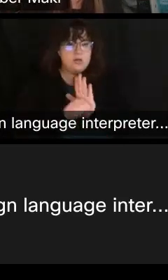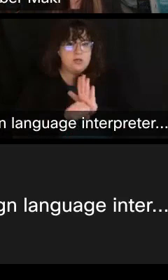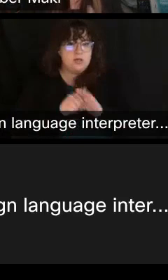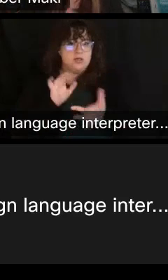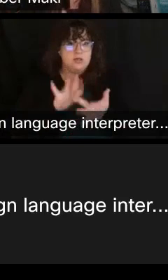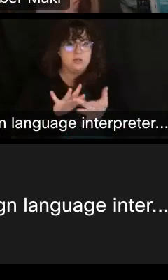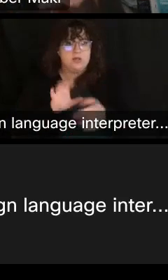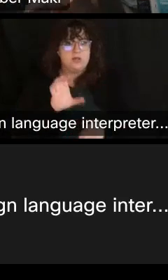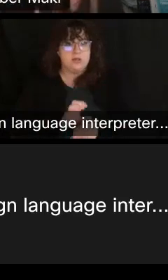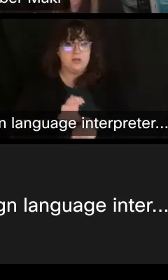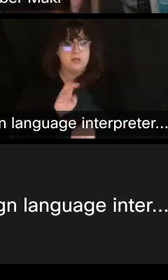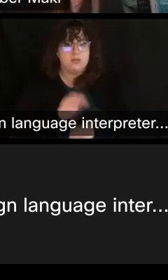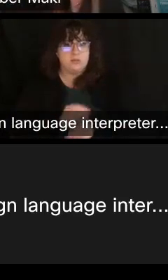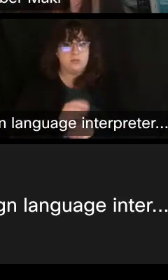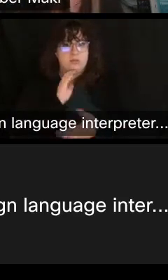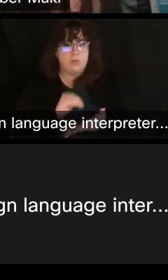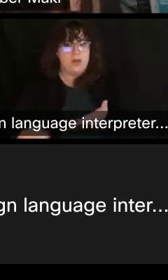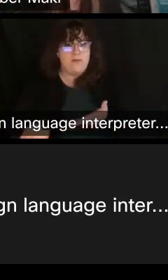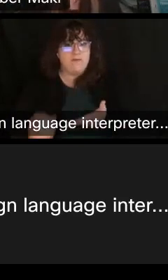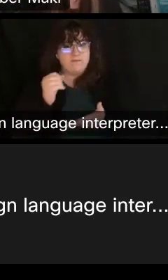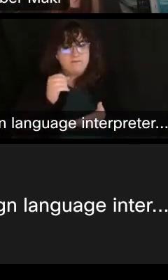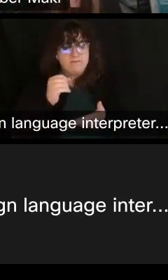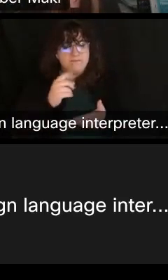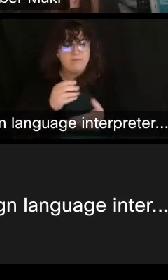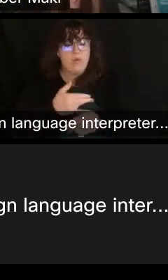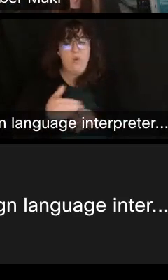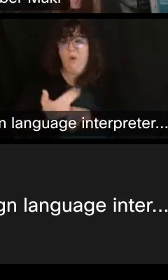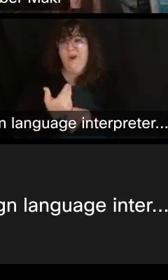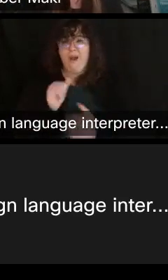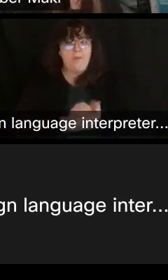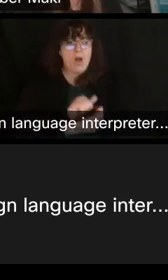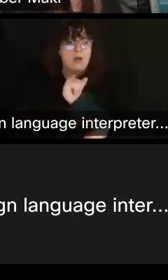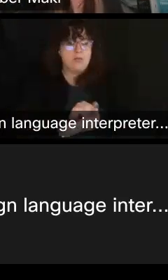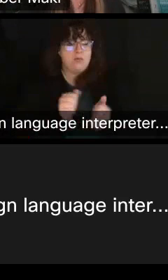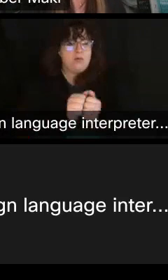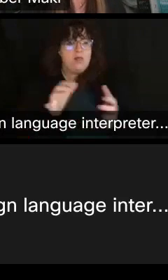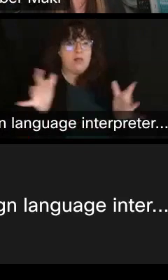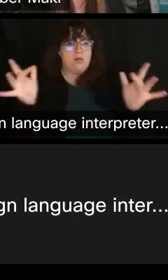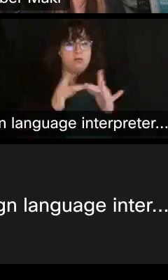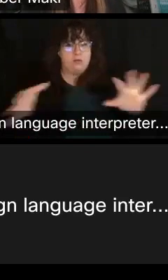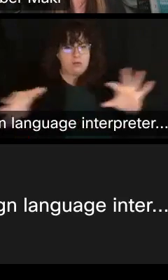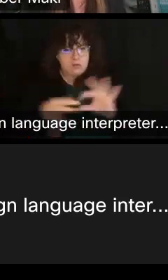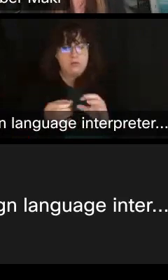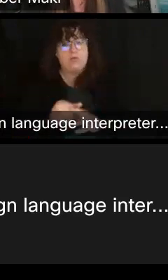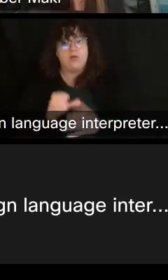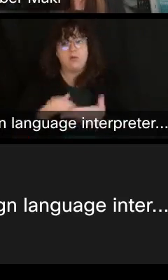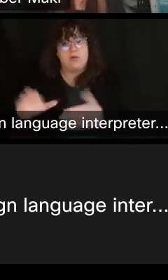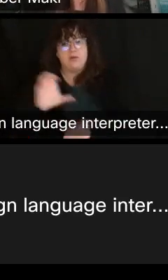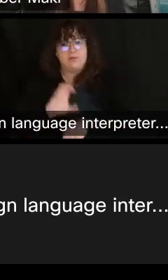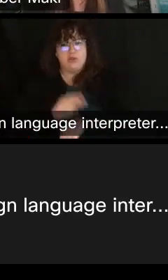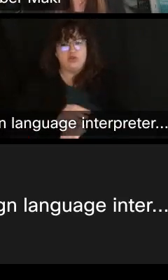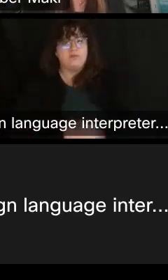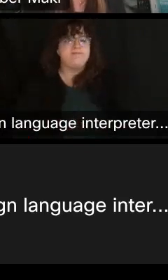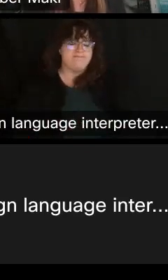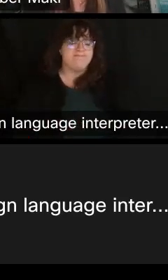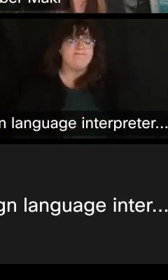this without contacting the waiver case manager, so yes. And anybody else out there feel free to